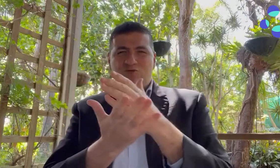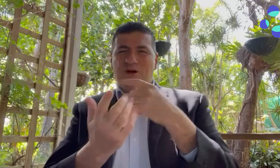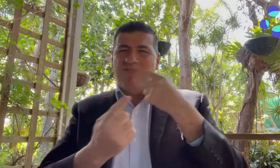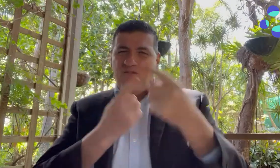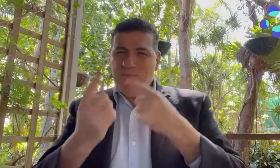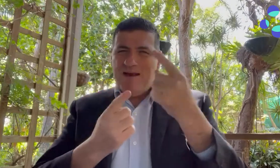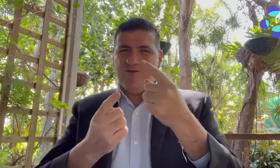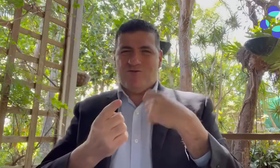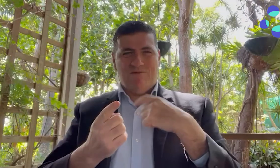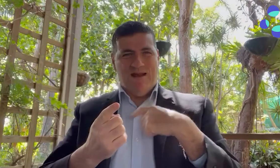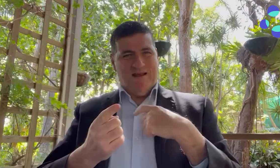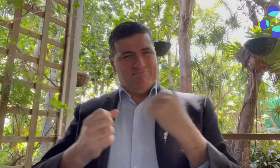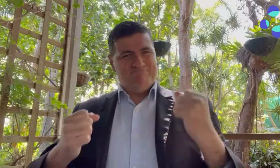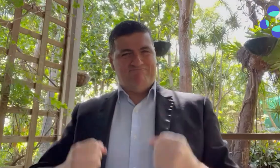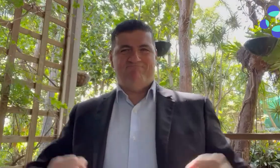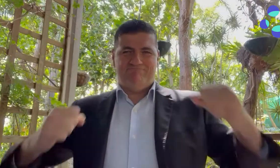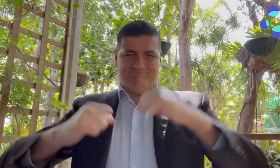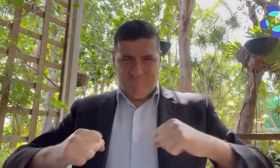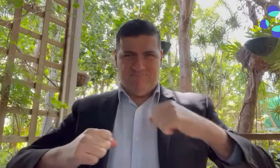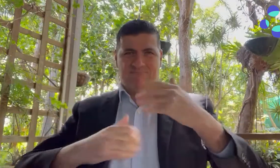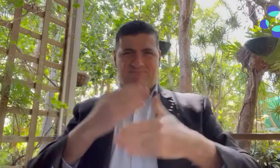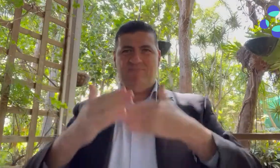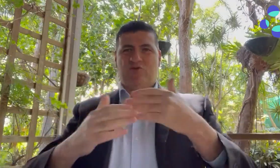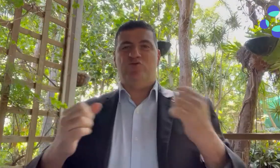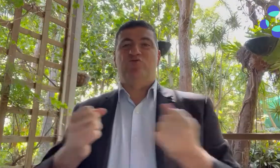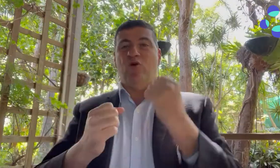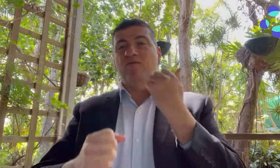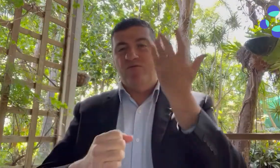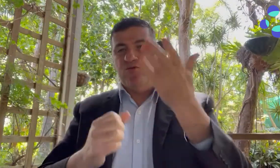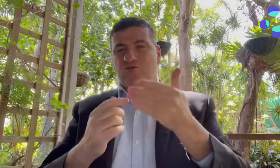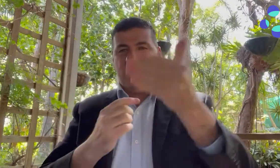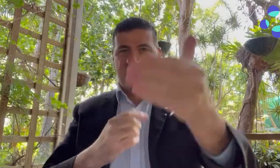share information, and strengthen our community for the future.